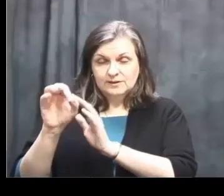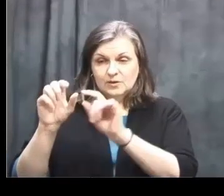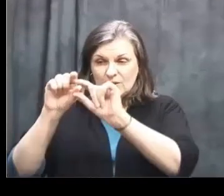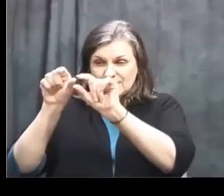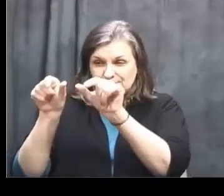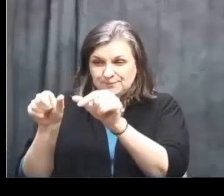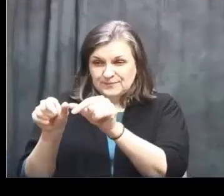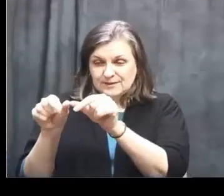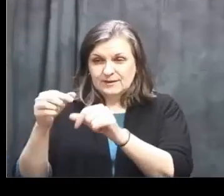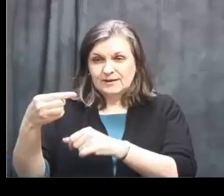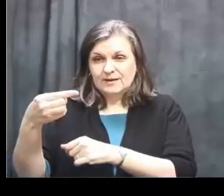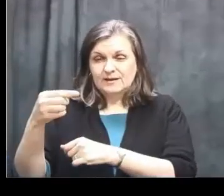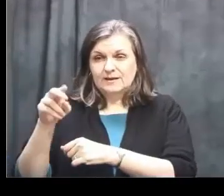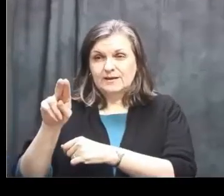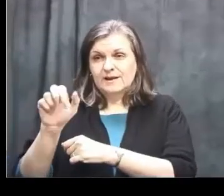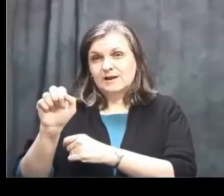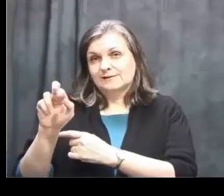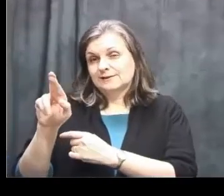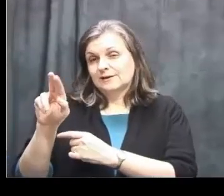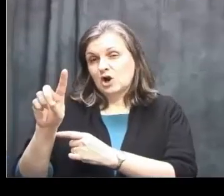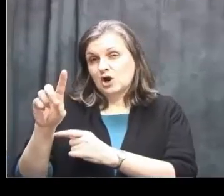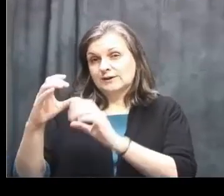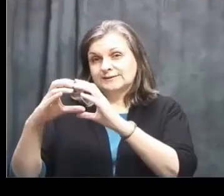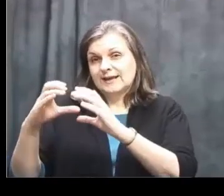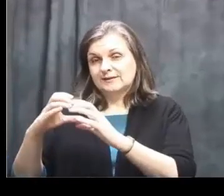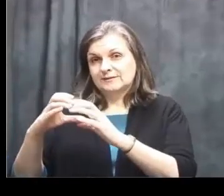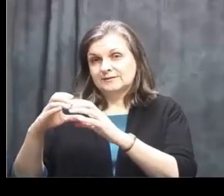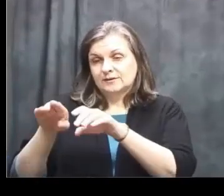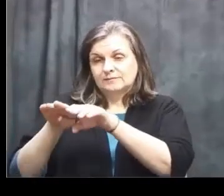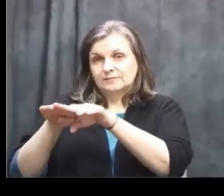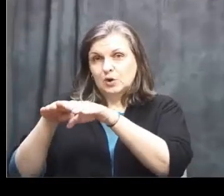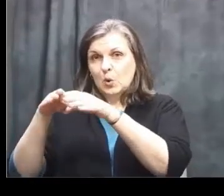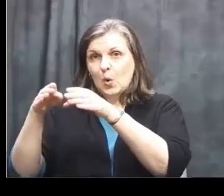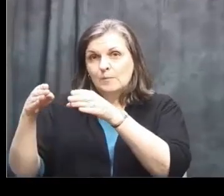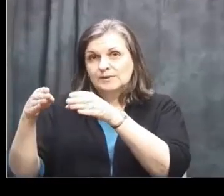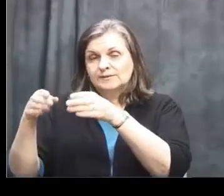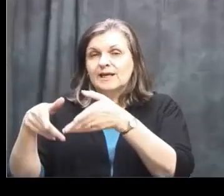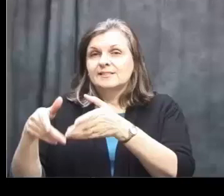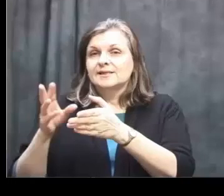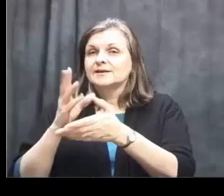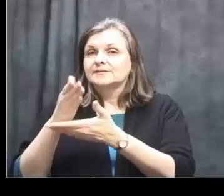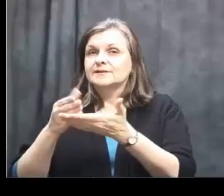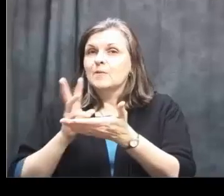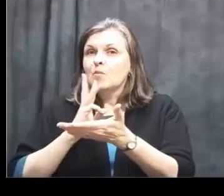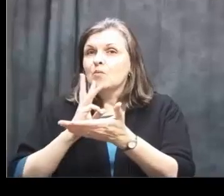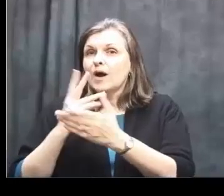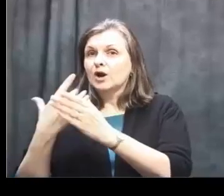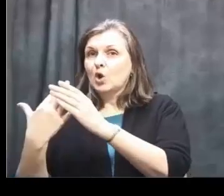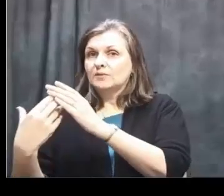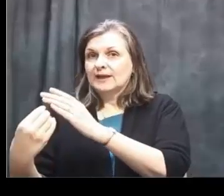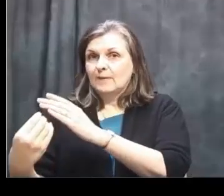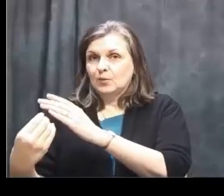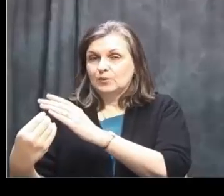surrounded in guard cells its going to actually allow a little bit of water to escape as it does that